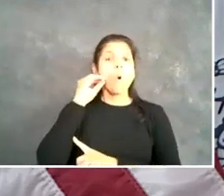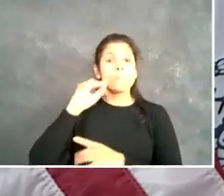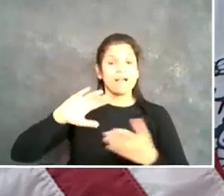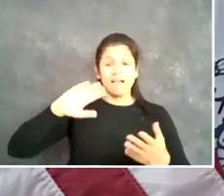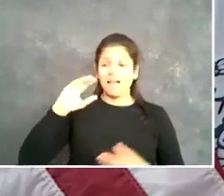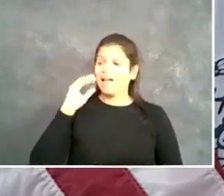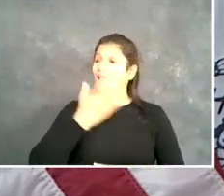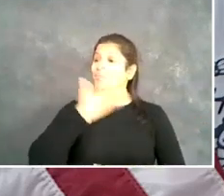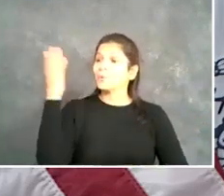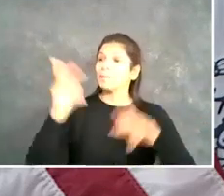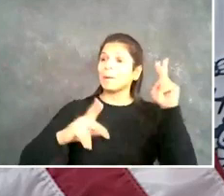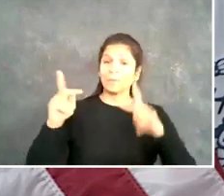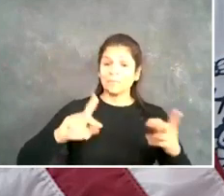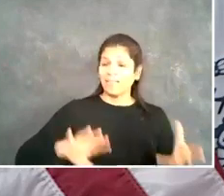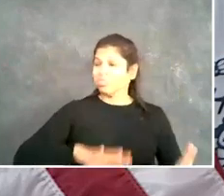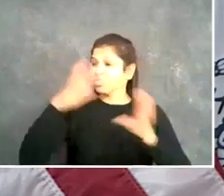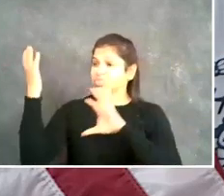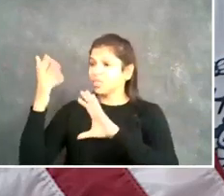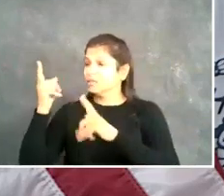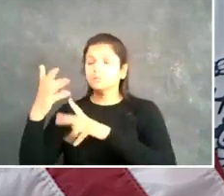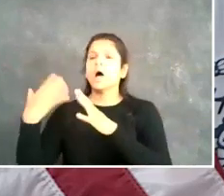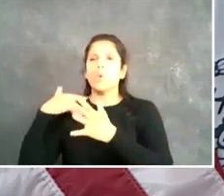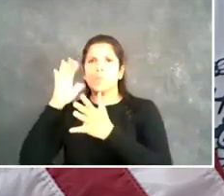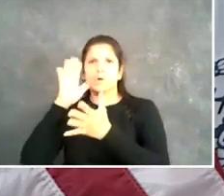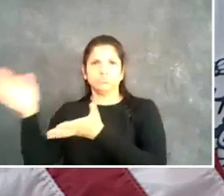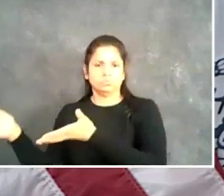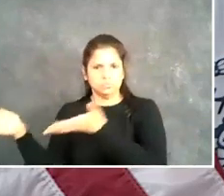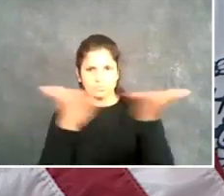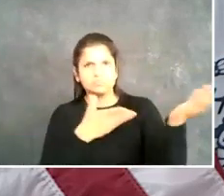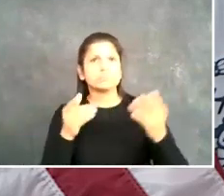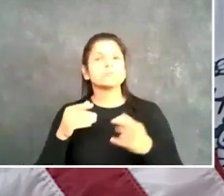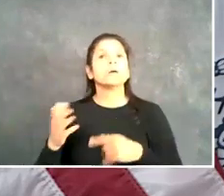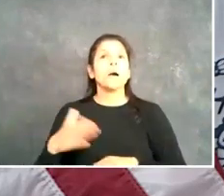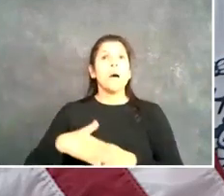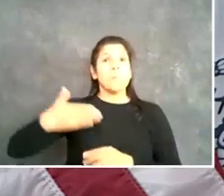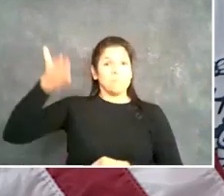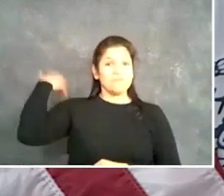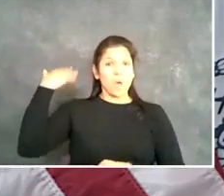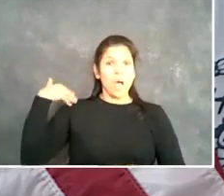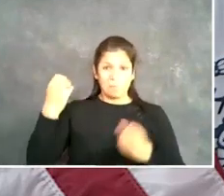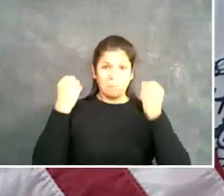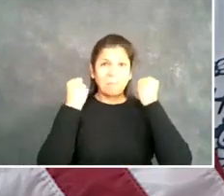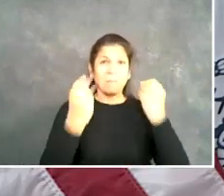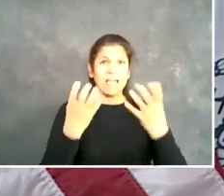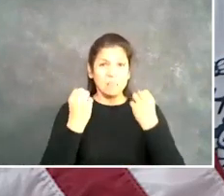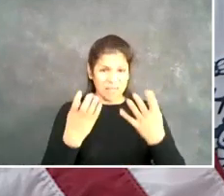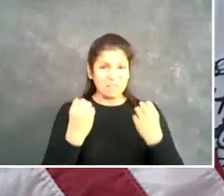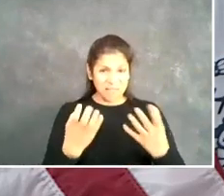LINE BACK AND FORTH AND BACK AND FORTH AND THAT'S SOMETHING